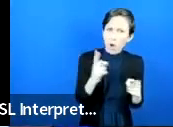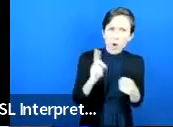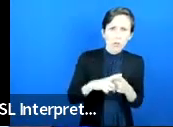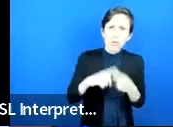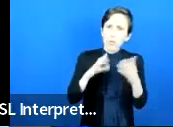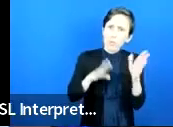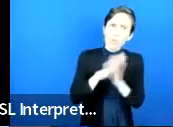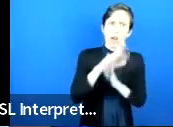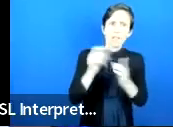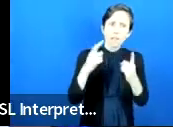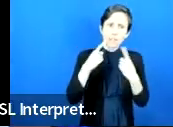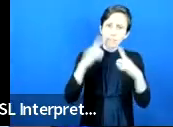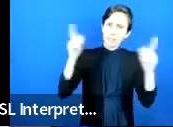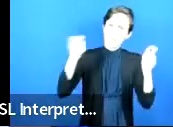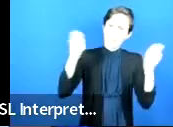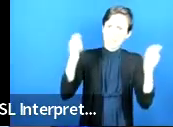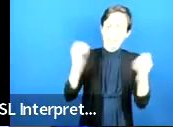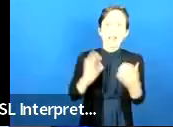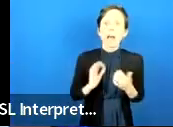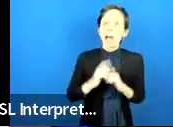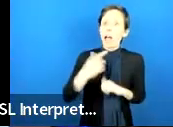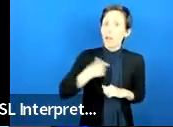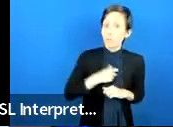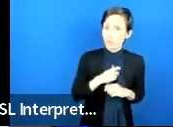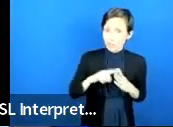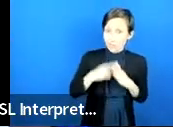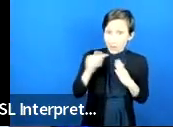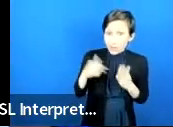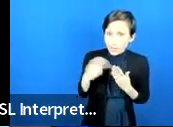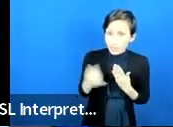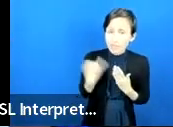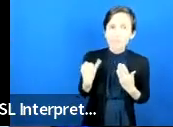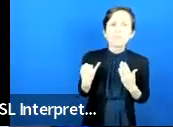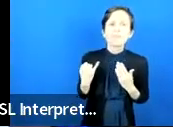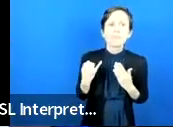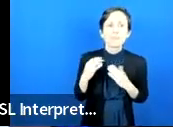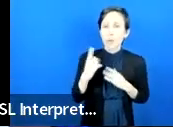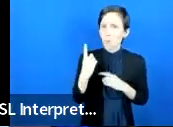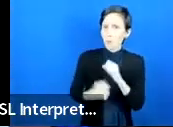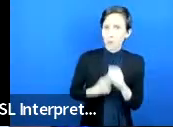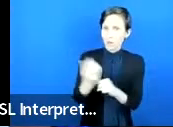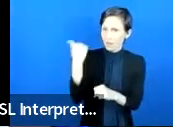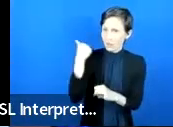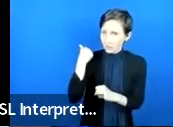And to give you some insight in how we got started on this project, it was just a year ago that myself